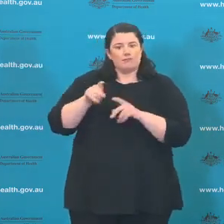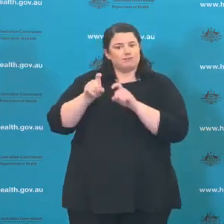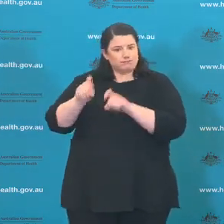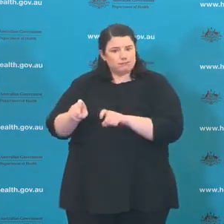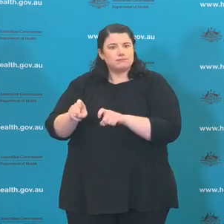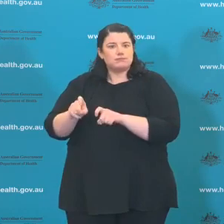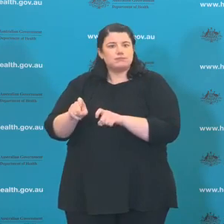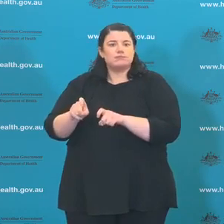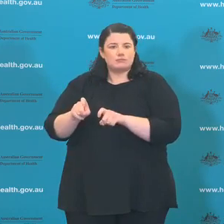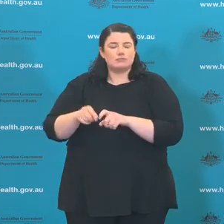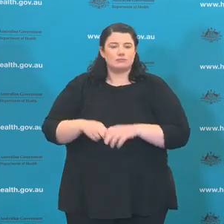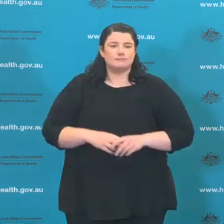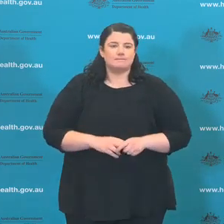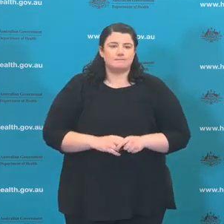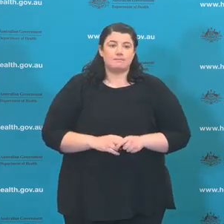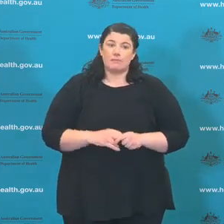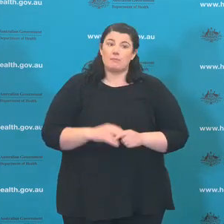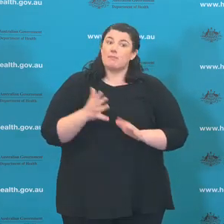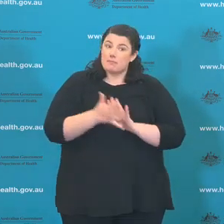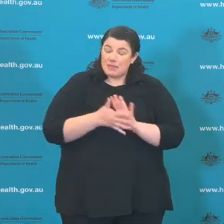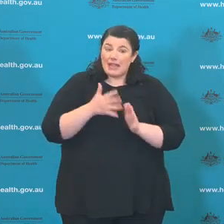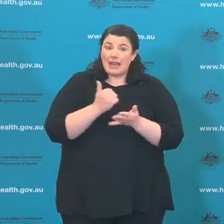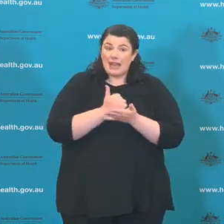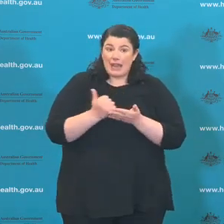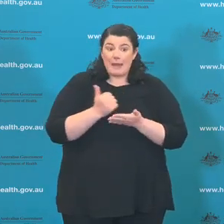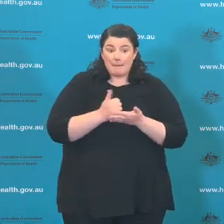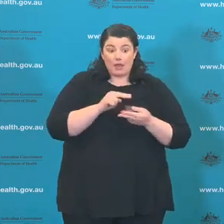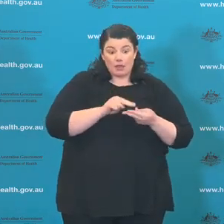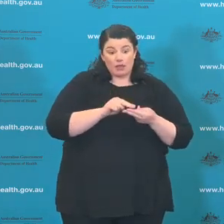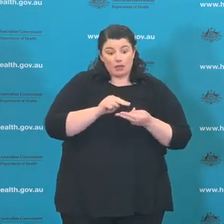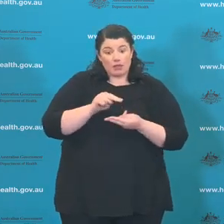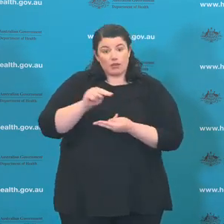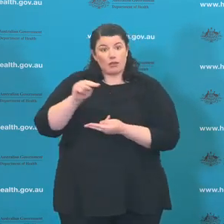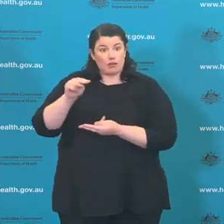potentially expect to see people returning. It is important to remember